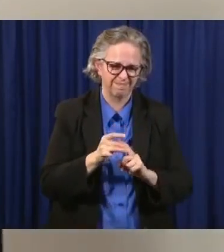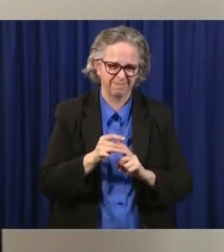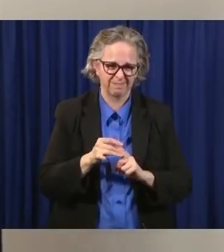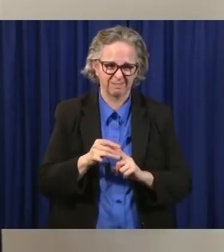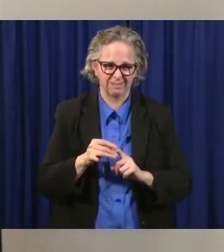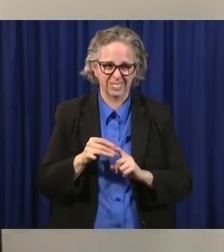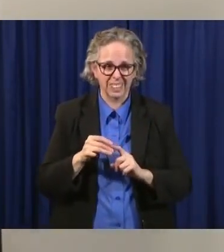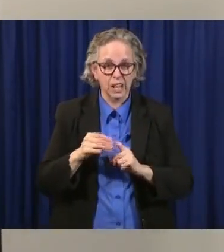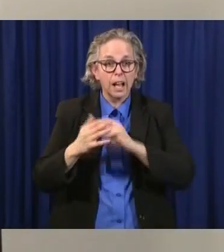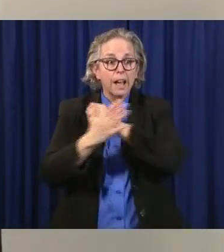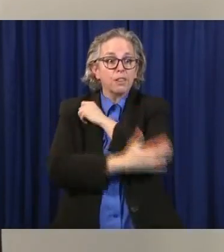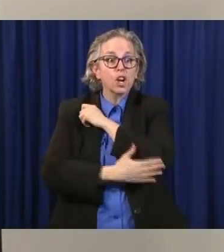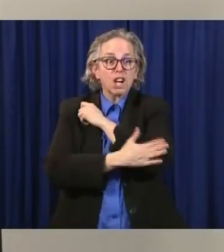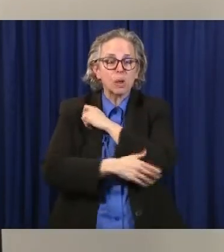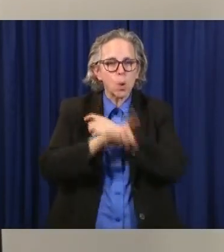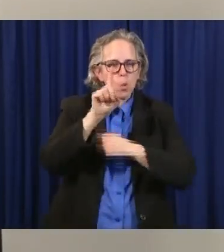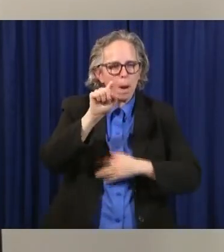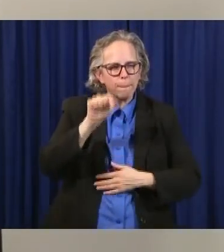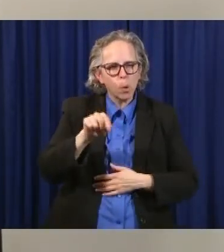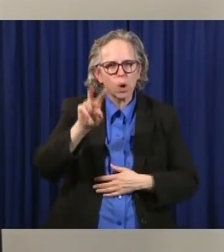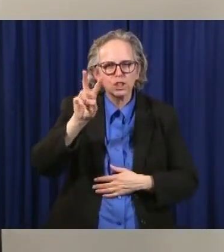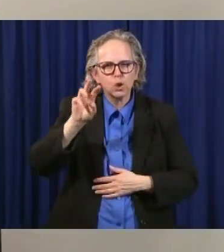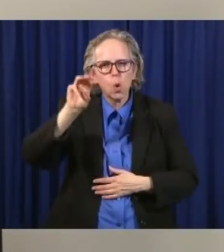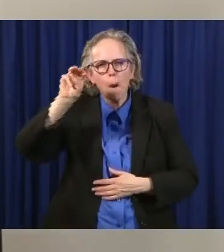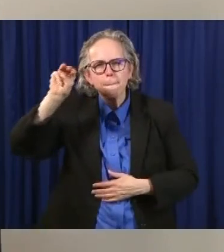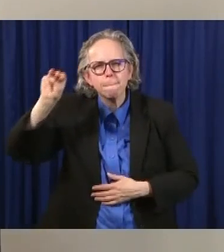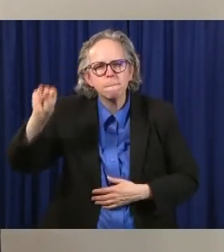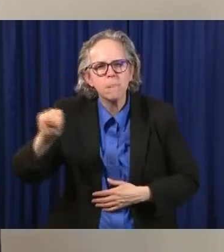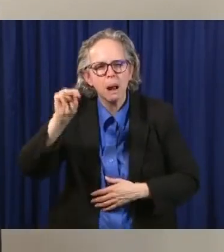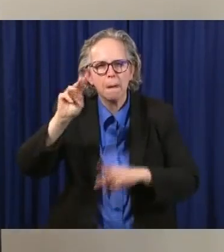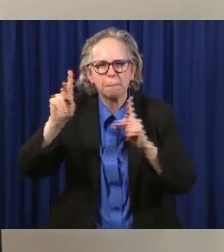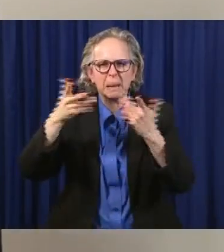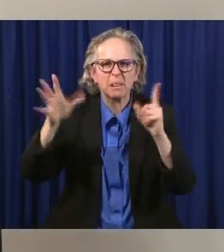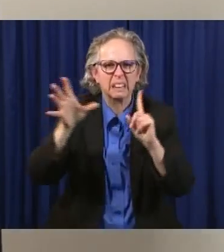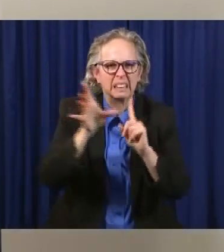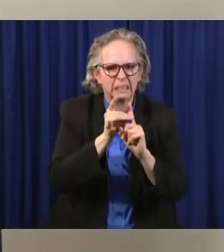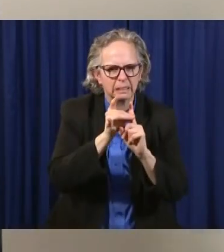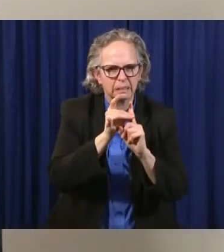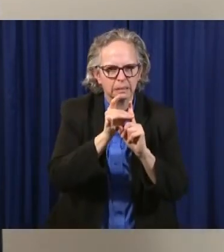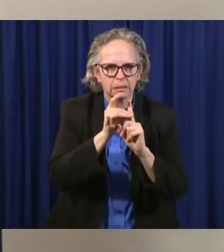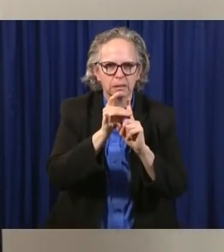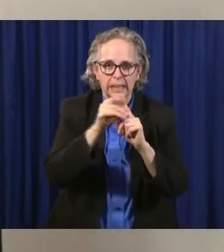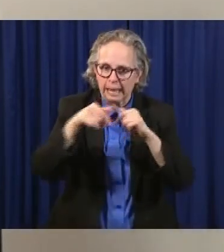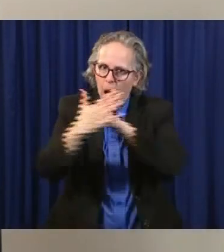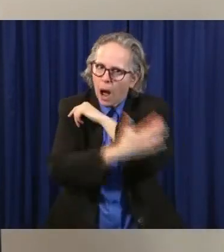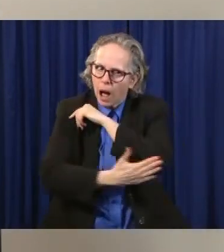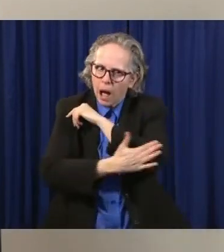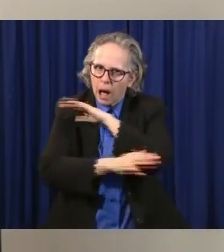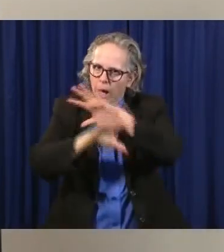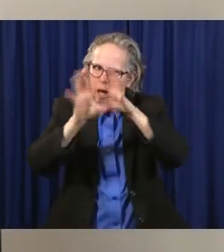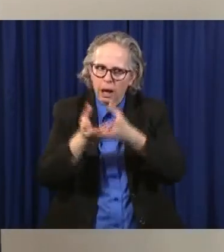AGAIN, ON THE WEBSITE AS WELL, 22,131 CASES IN OHIO. OVERALL IN THE COUNTRY, THERE'S BEEN 1.2 MILLION CASES OF COVID-